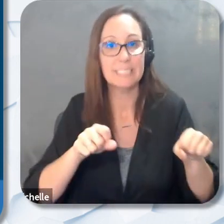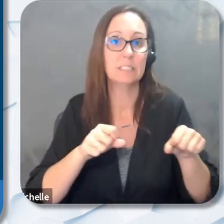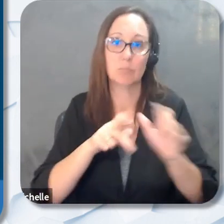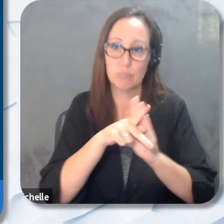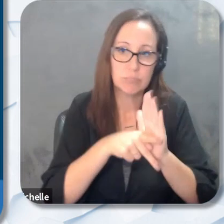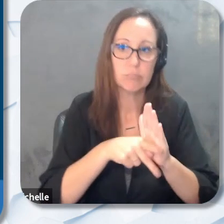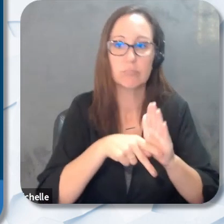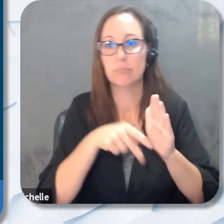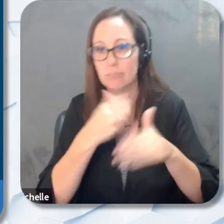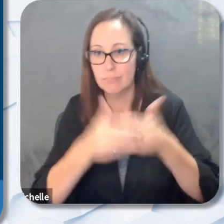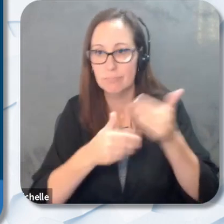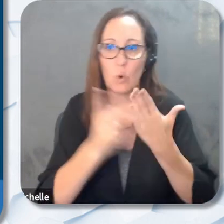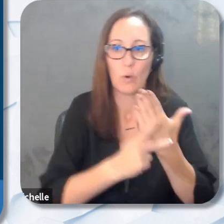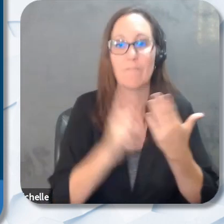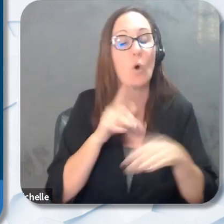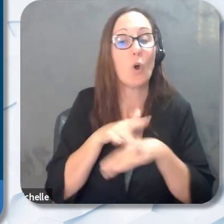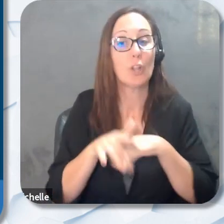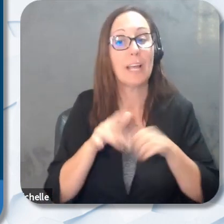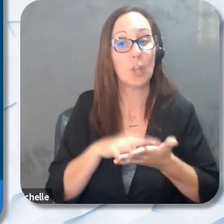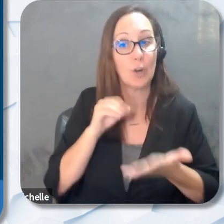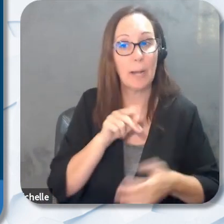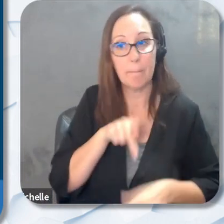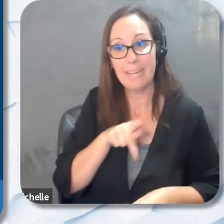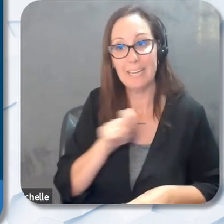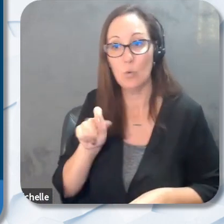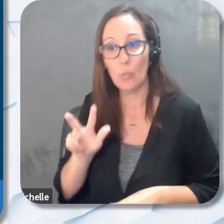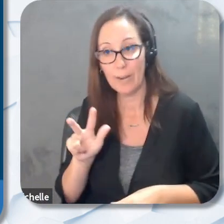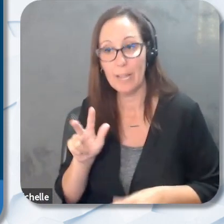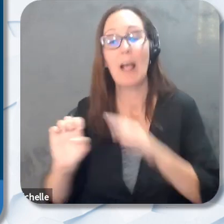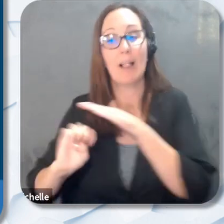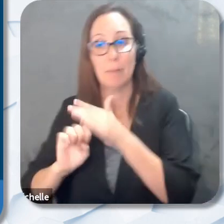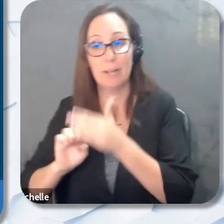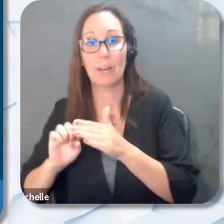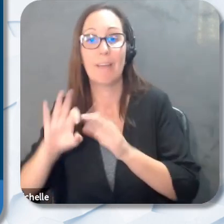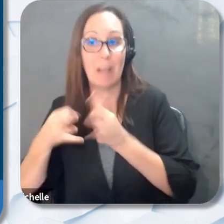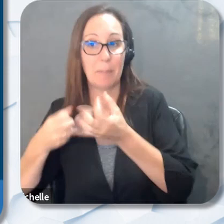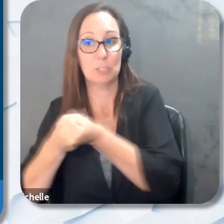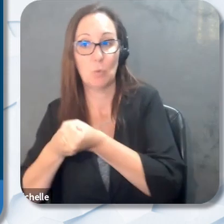comprehensive early learning p3 elementary family support and after school programs.